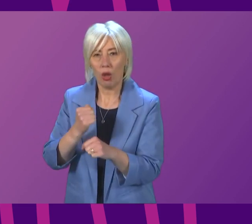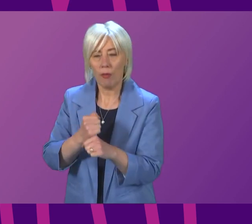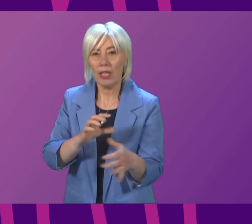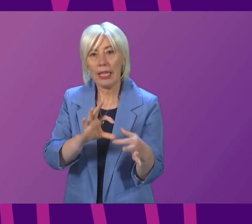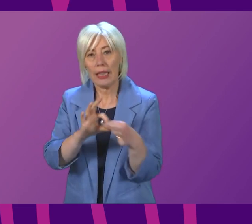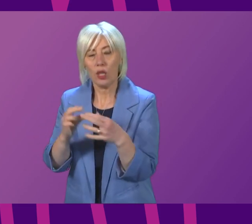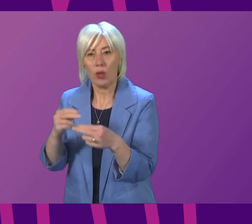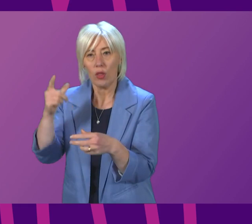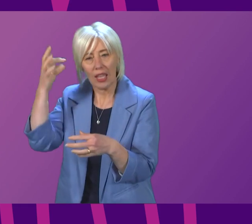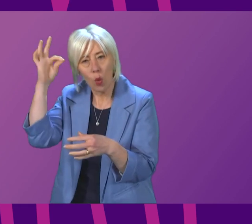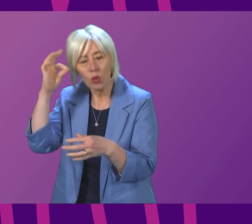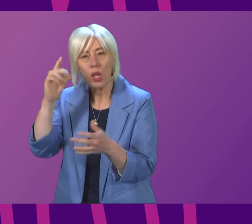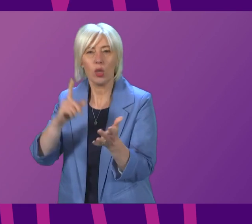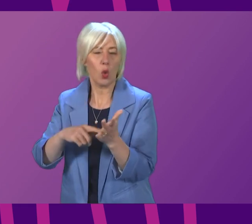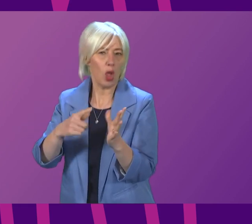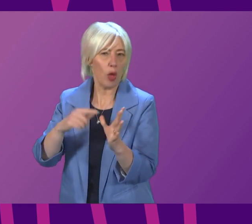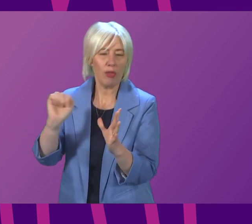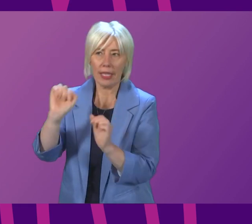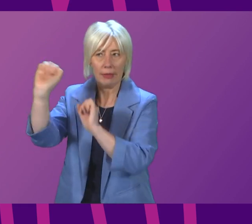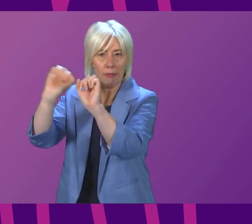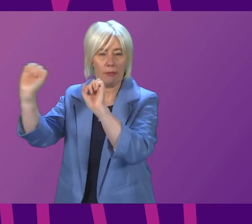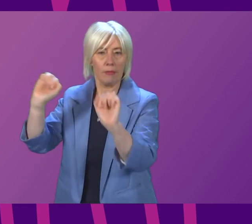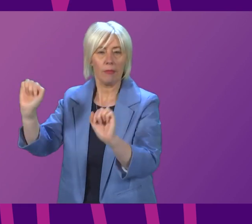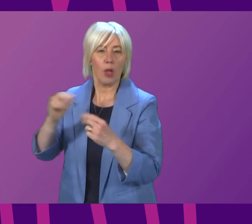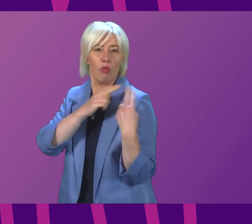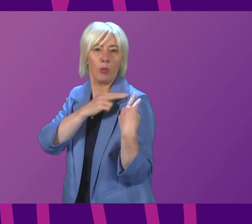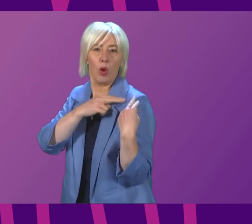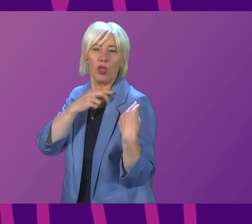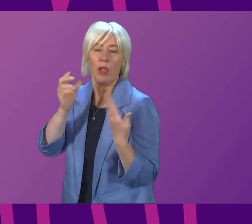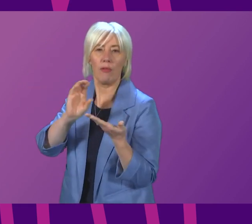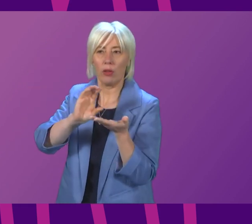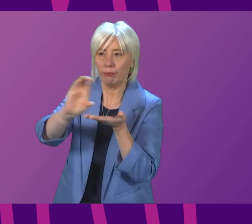with local authorities, which are responsible for administering the significant bulk of